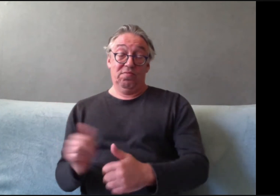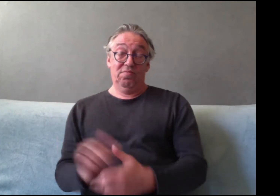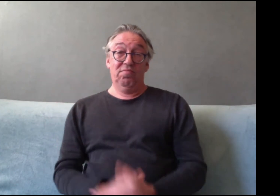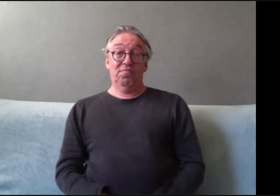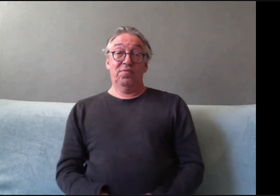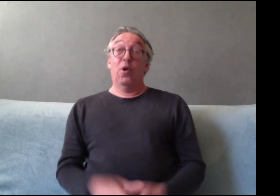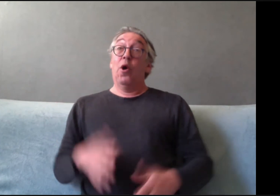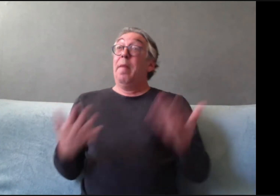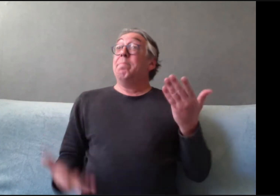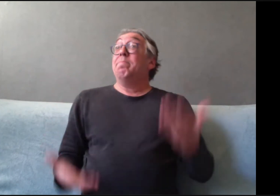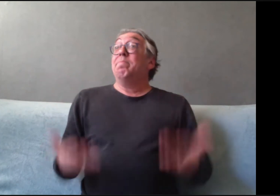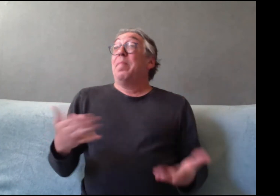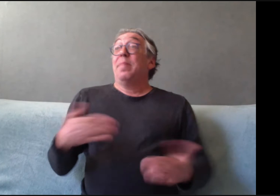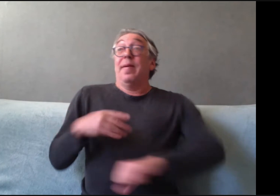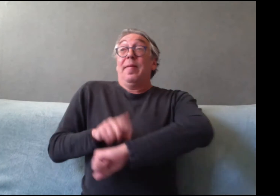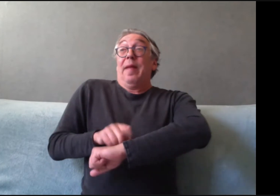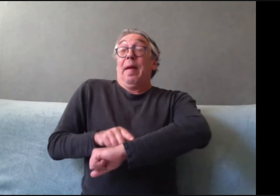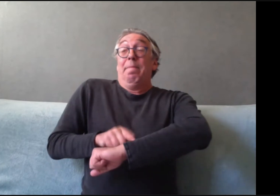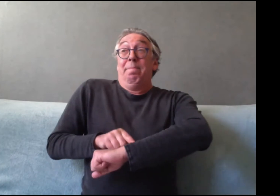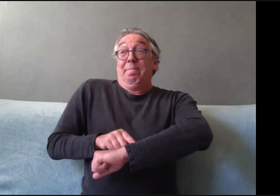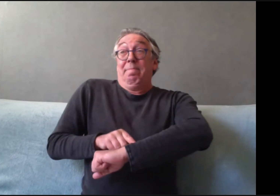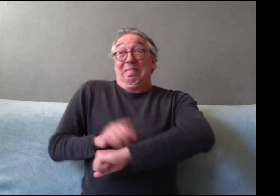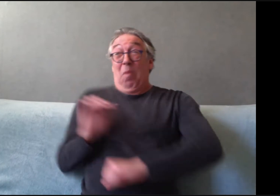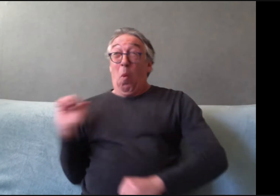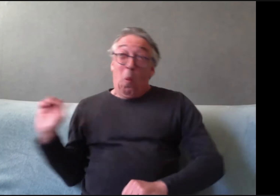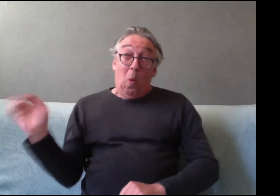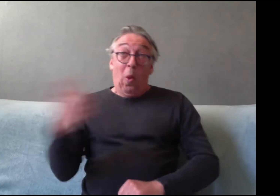As I said, we have a lot of interest, and we need that time.